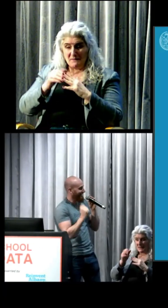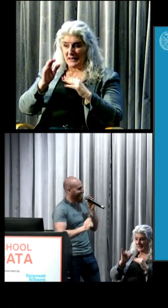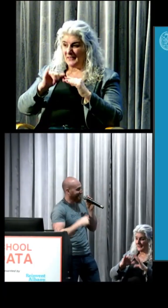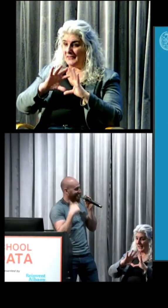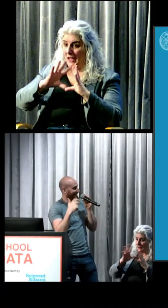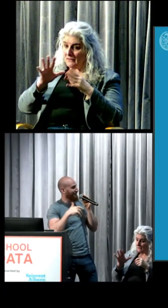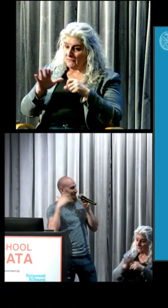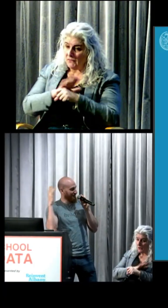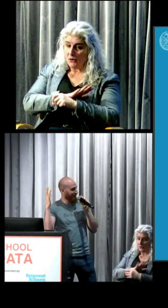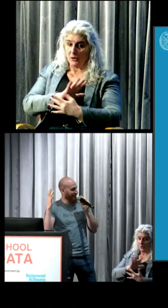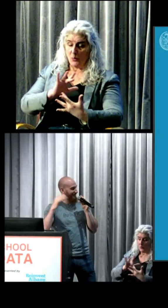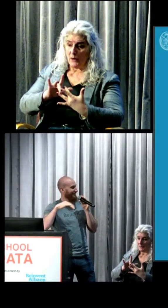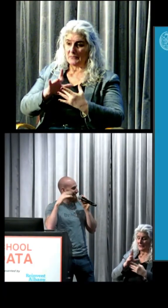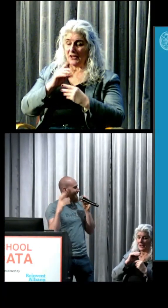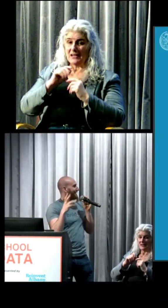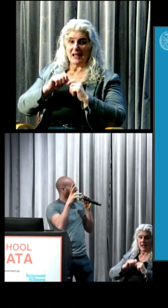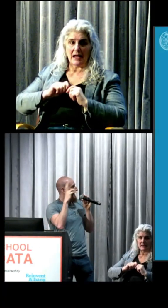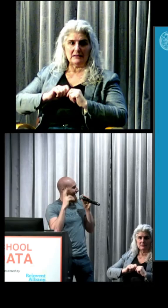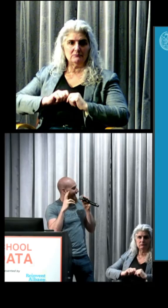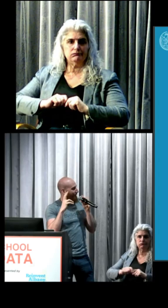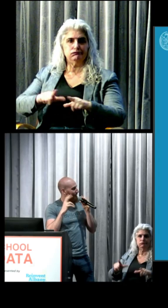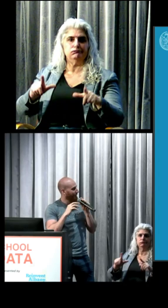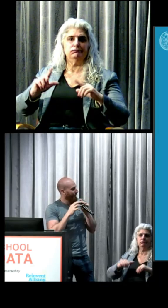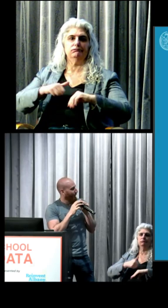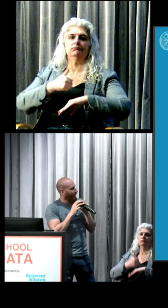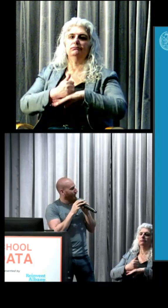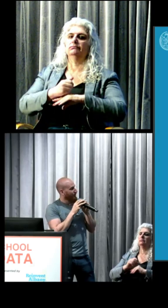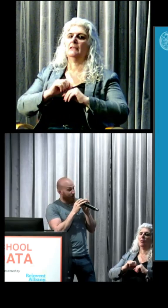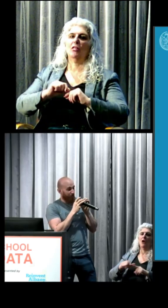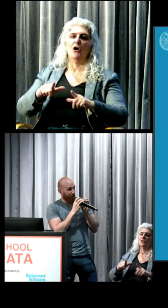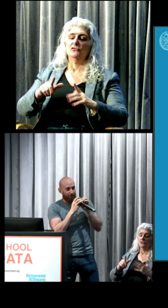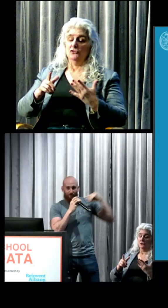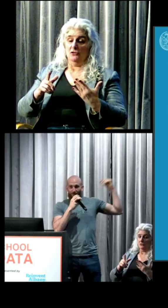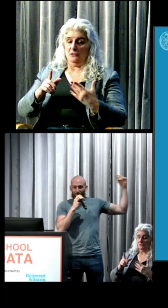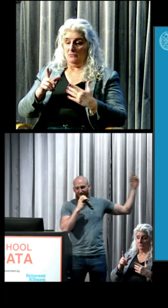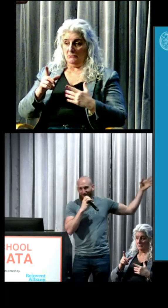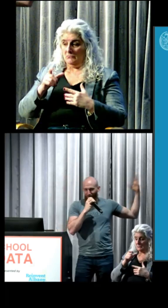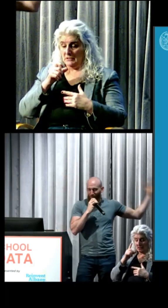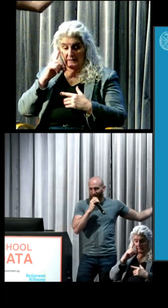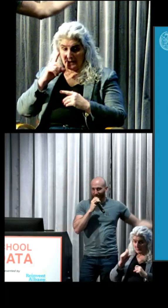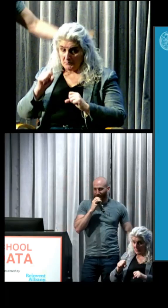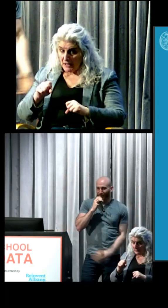So I was just hoping we could, and then I do want to give people a chance to ask questions, but if